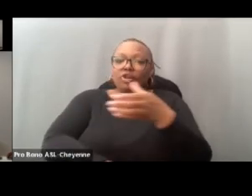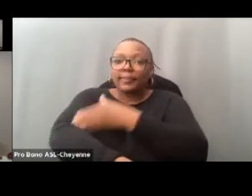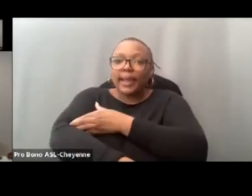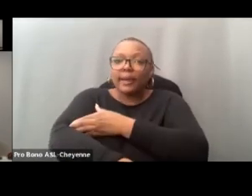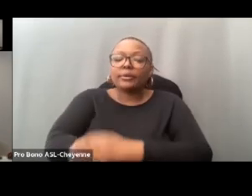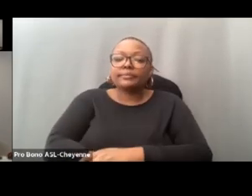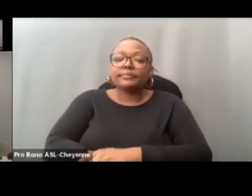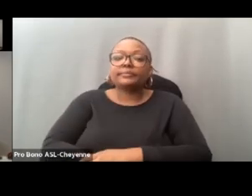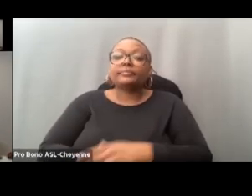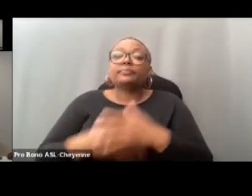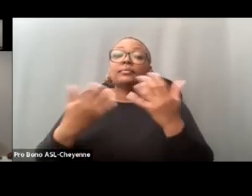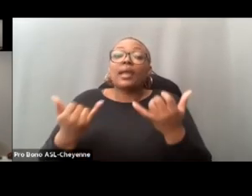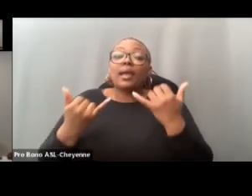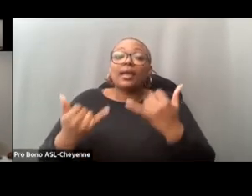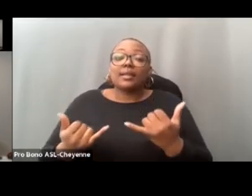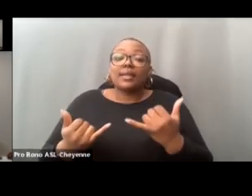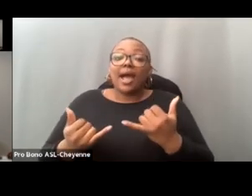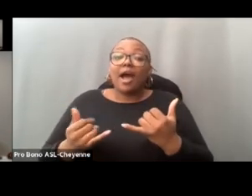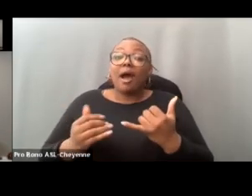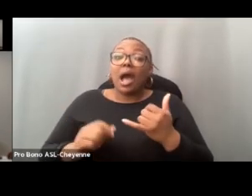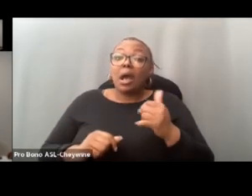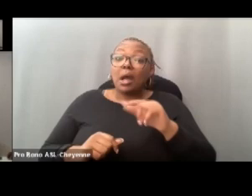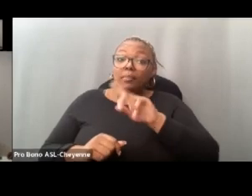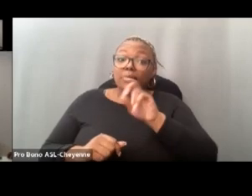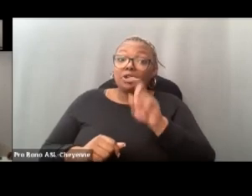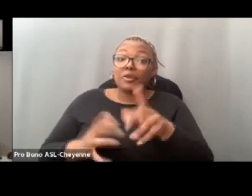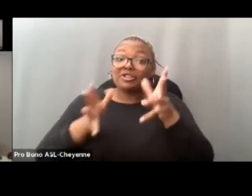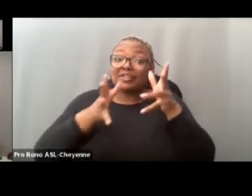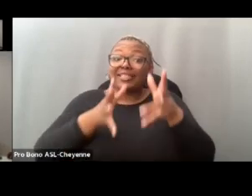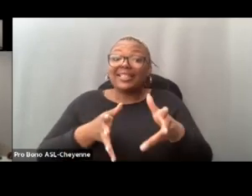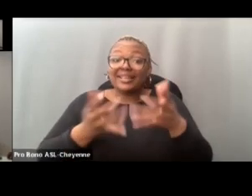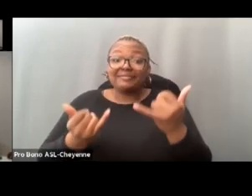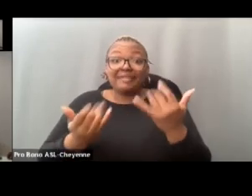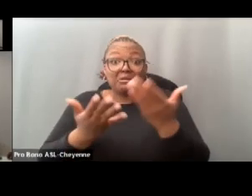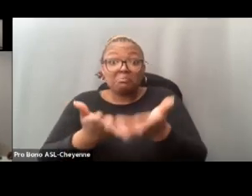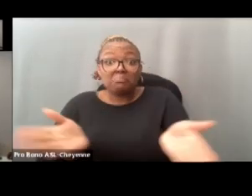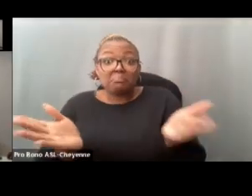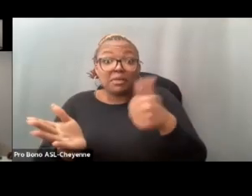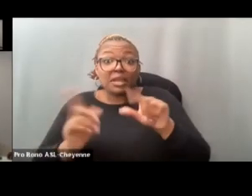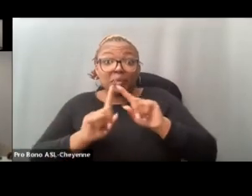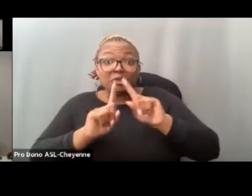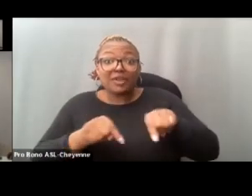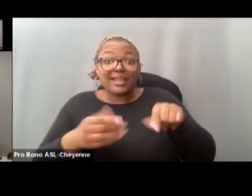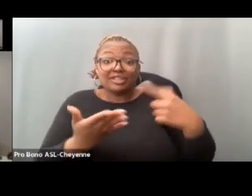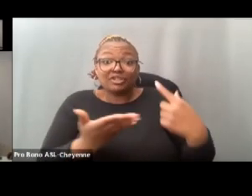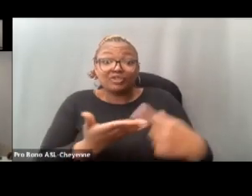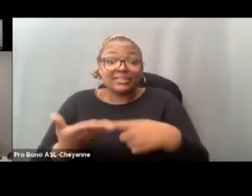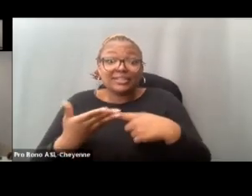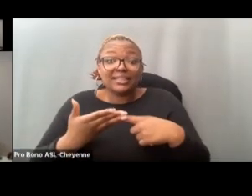With that, I'm gonna leave that question hang here in the air for the discussion and I'm gonna invite